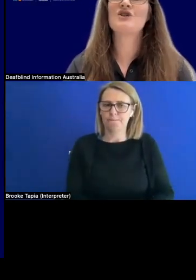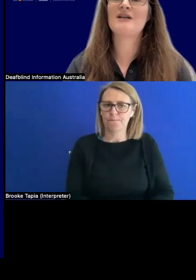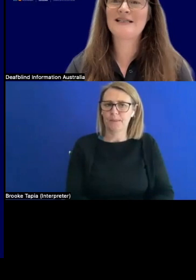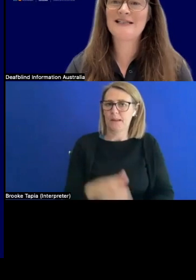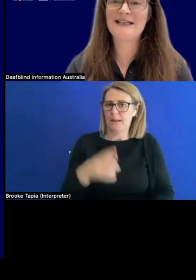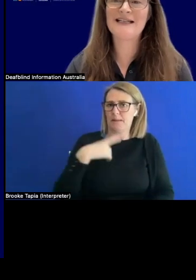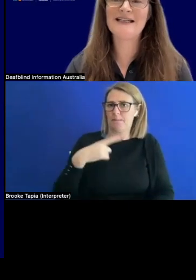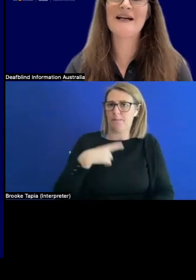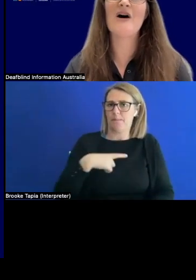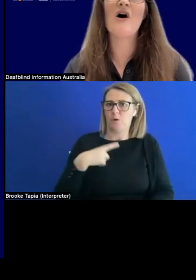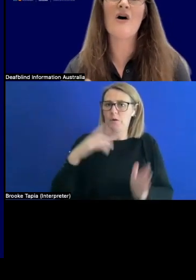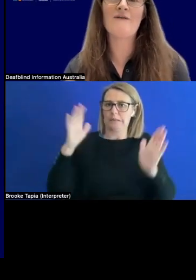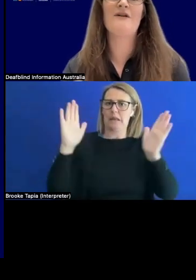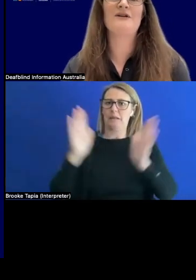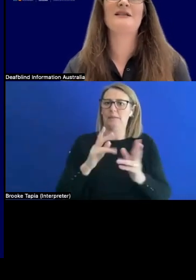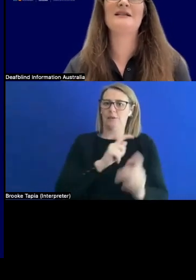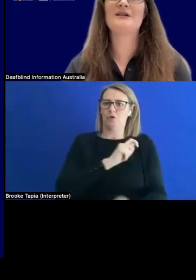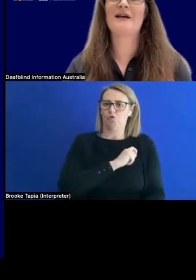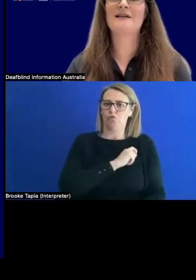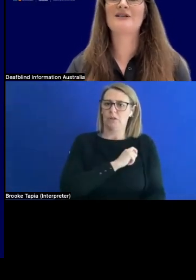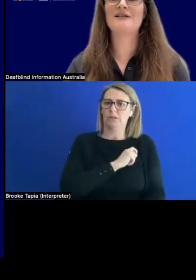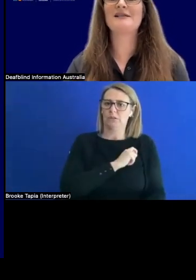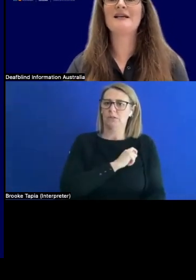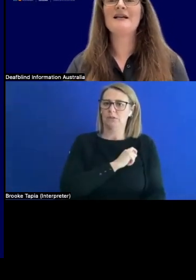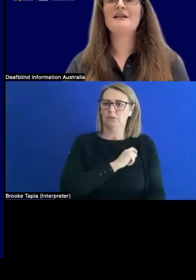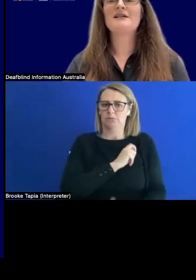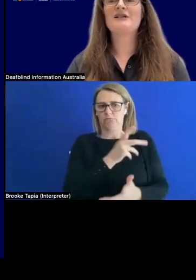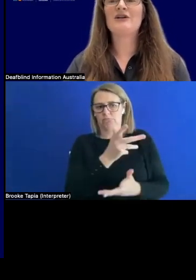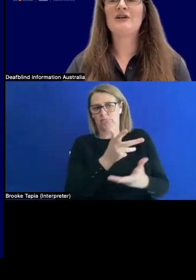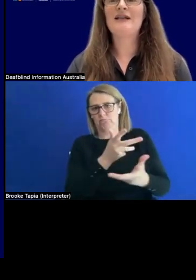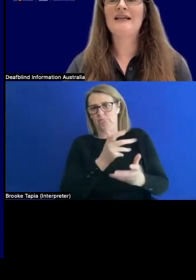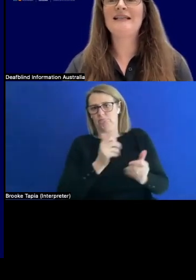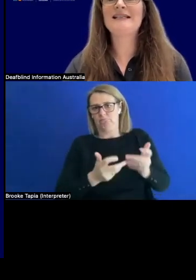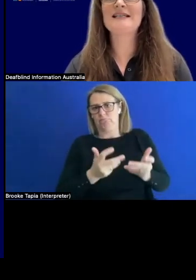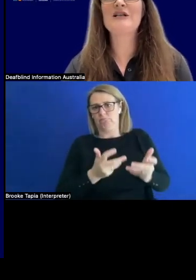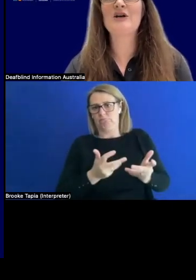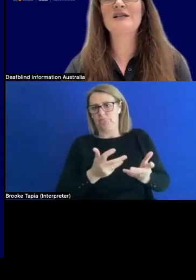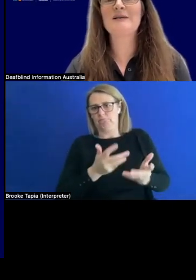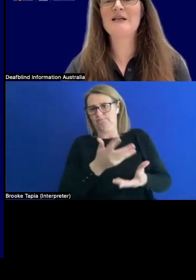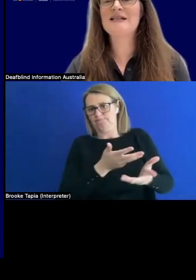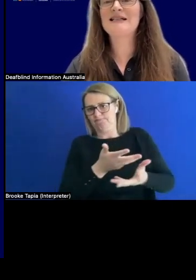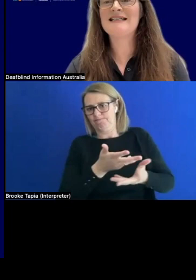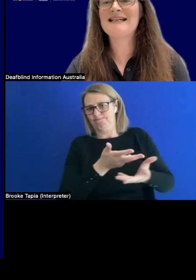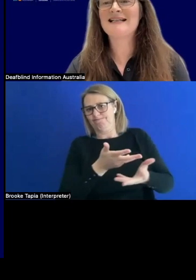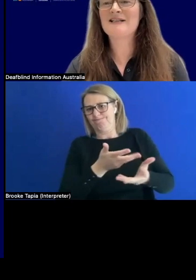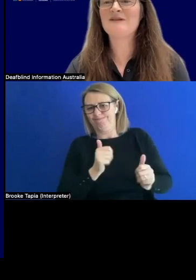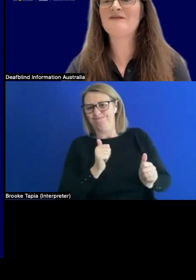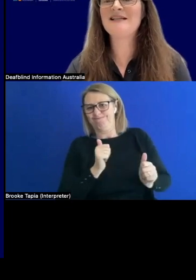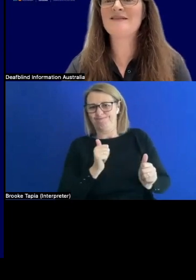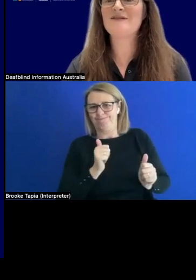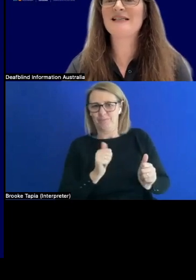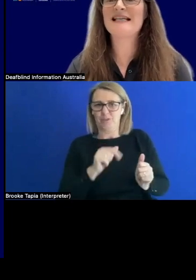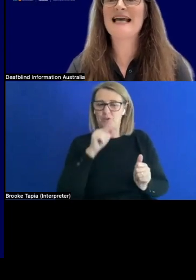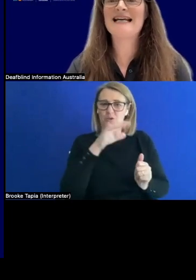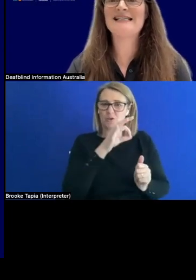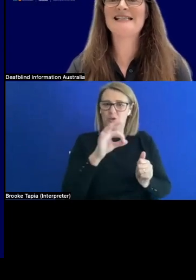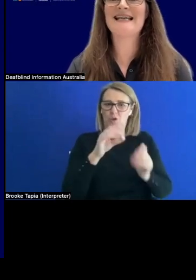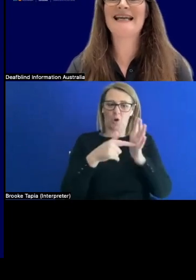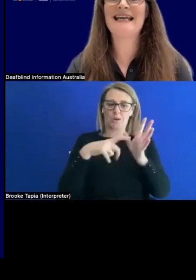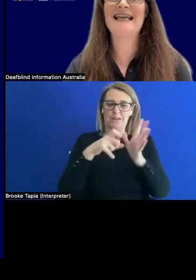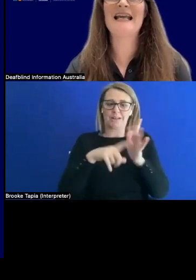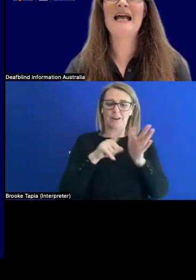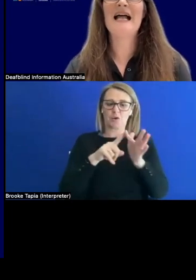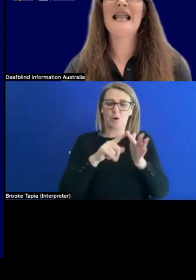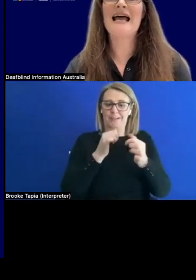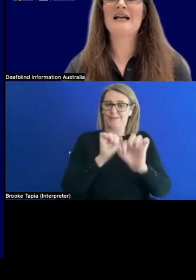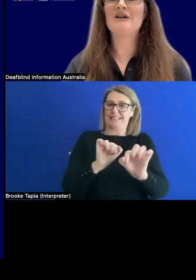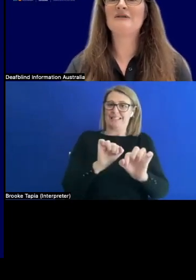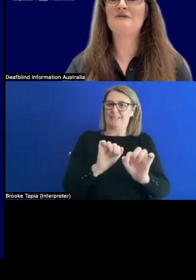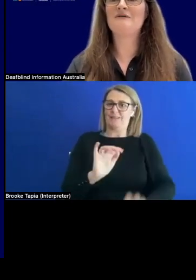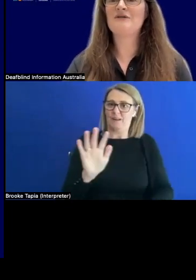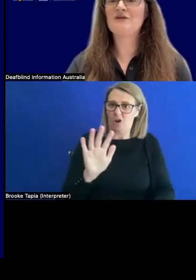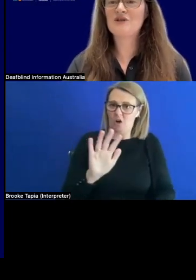trusting of those interactions, so it’s not so much a tactile defensiveness as a lack of